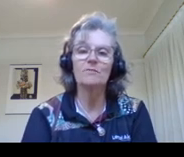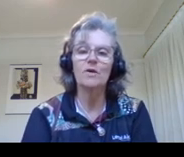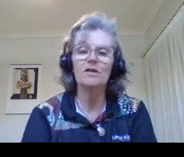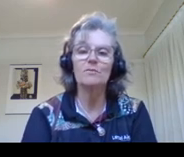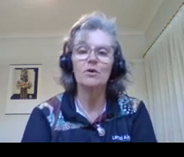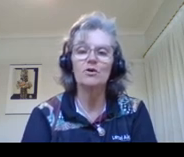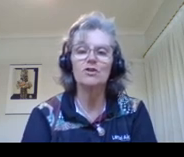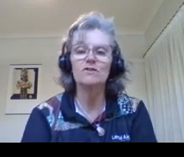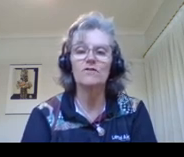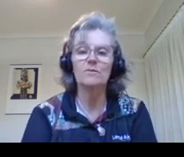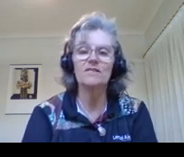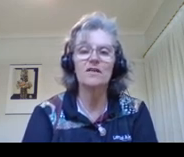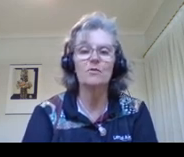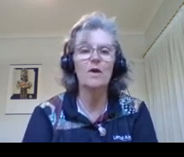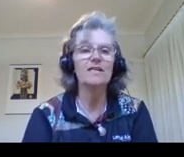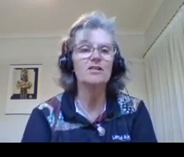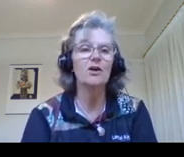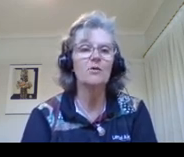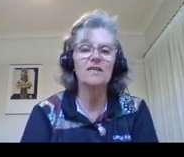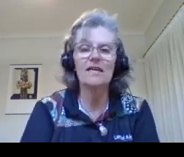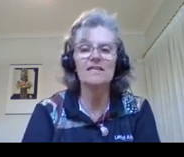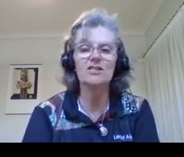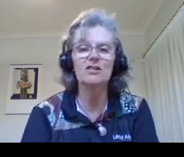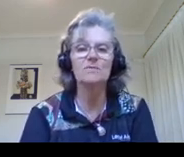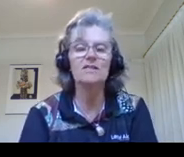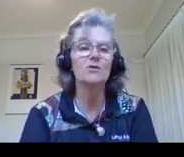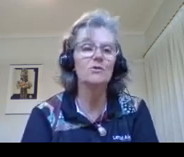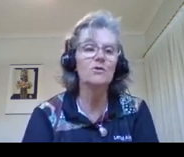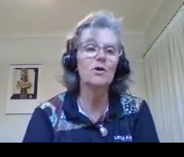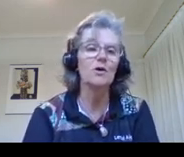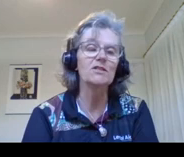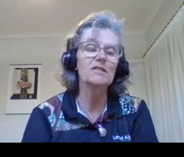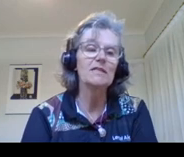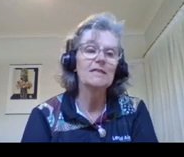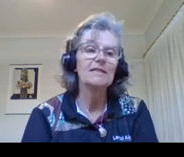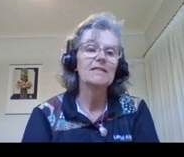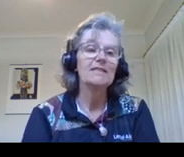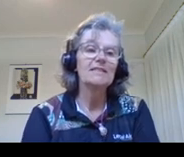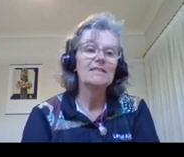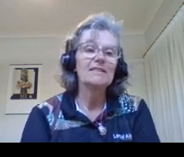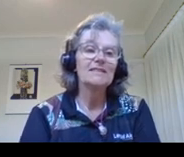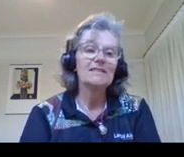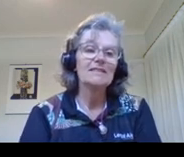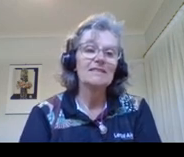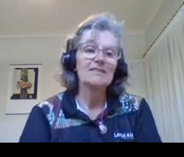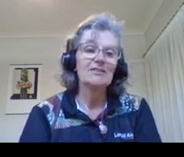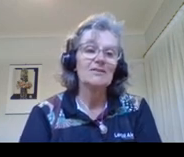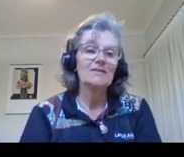we can purchase from is there a way to know whether they're legitimate or not again you can